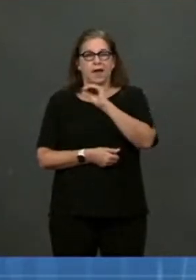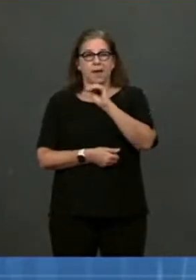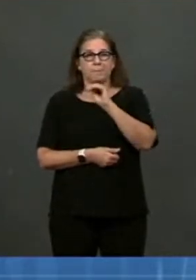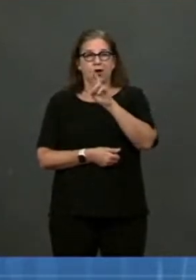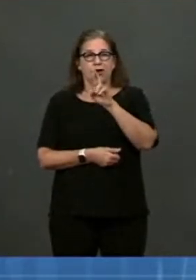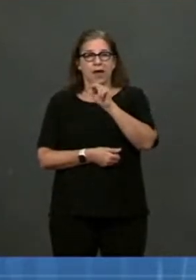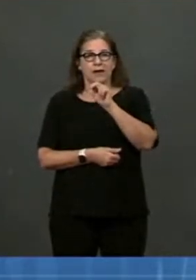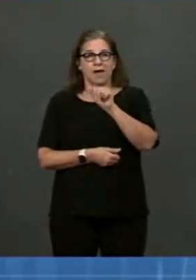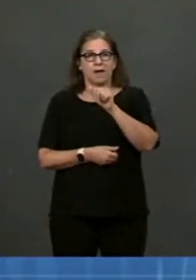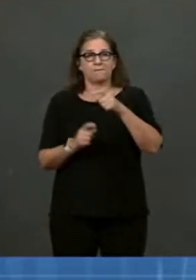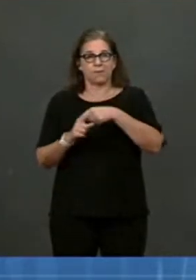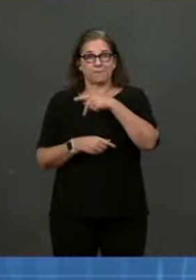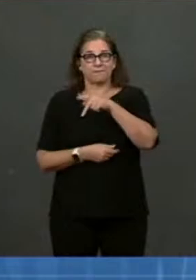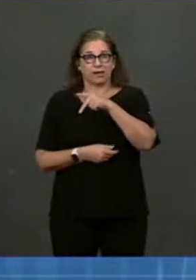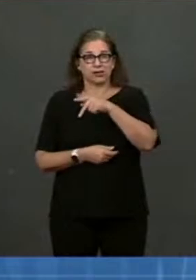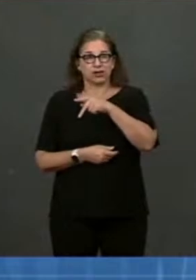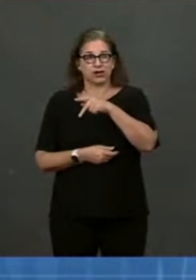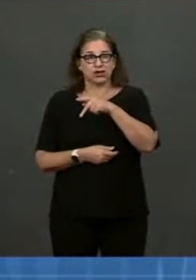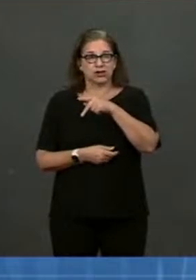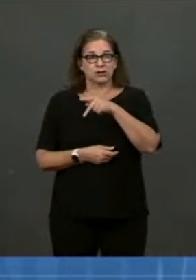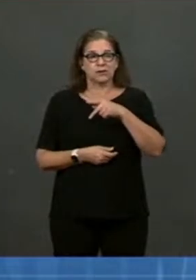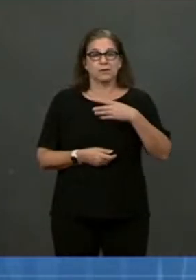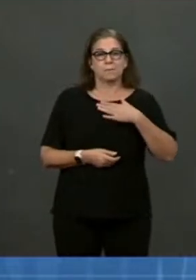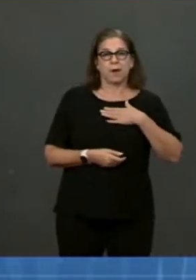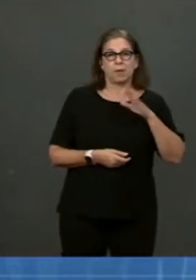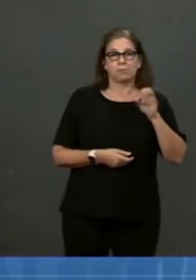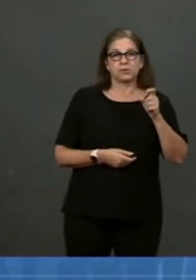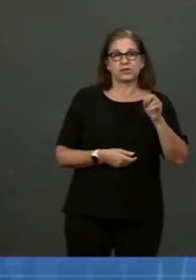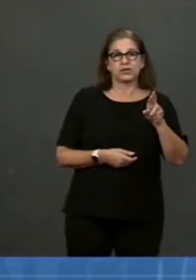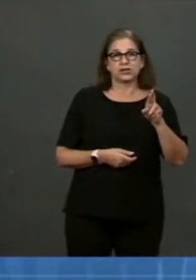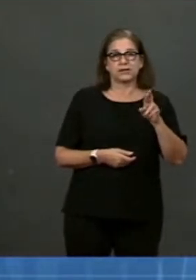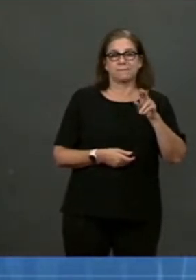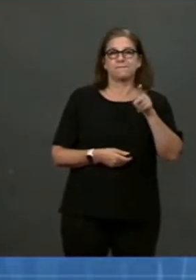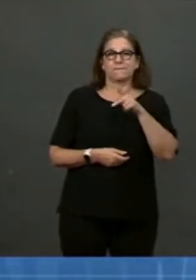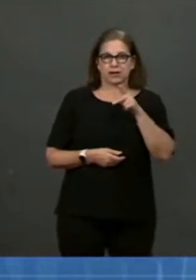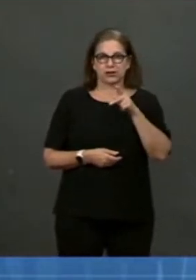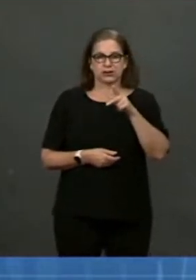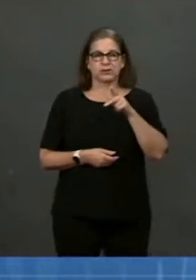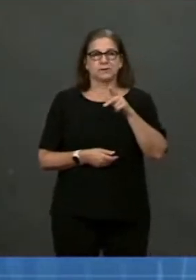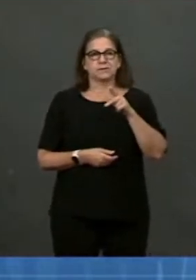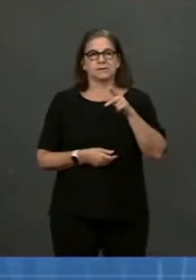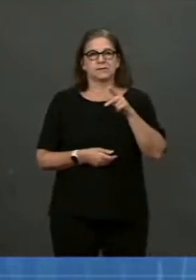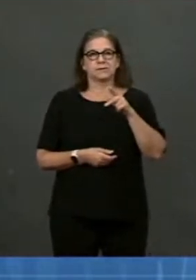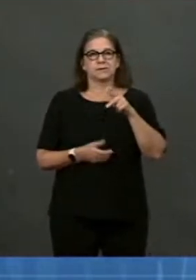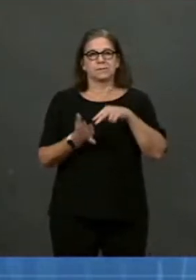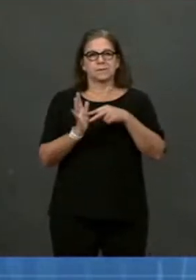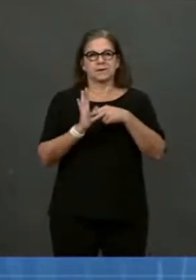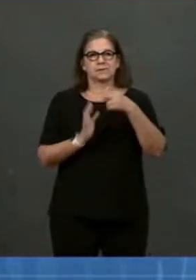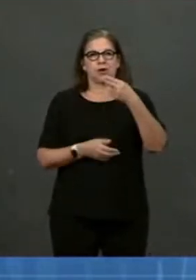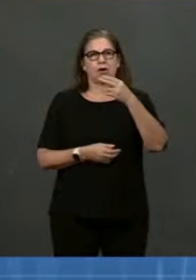ORIGINAL REGISTERMENT SO IF I